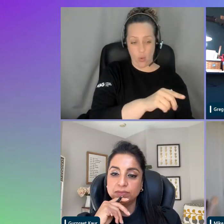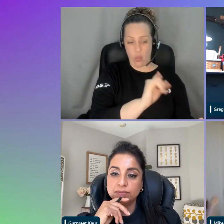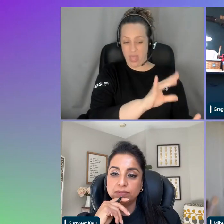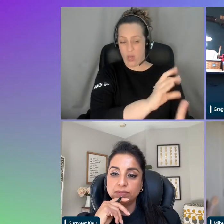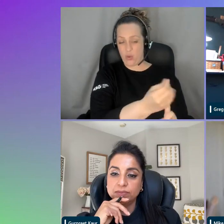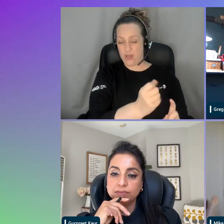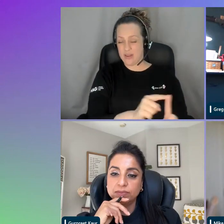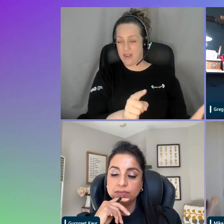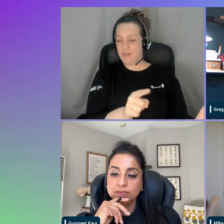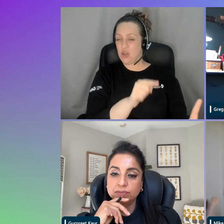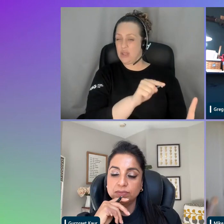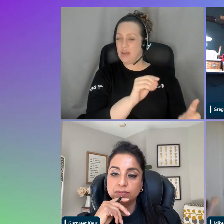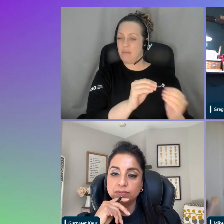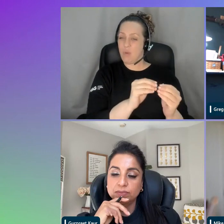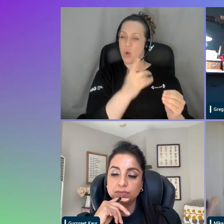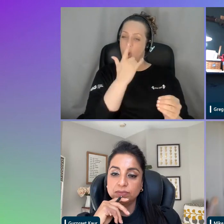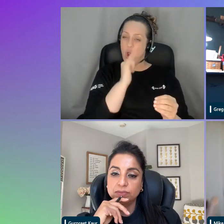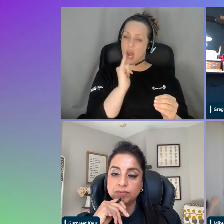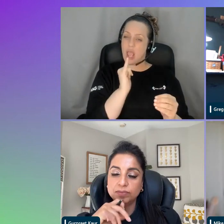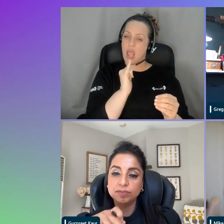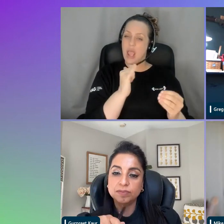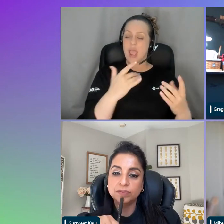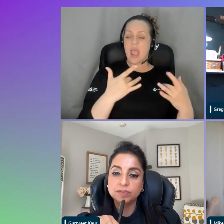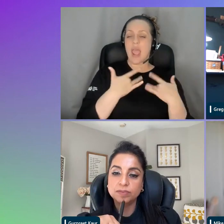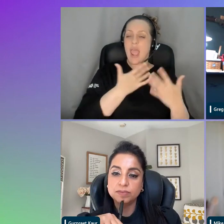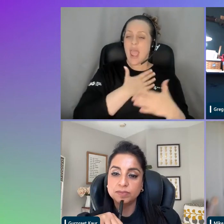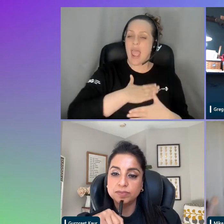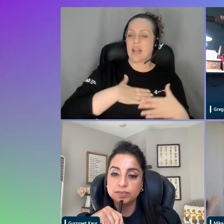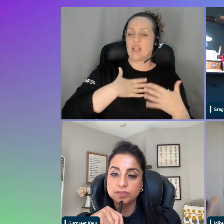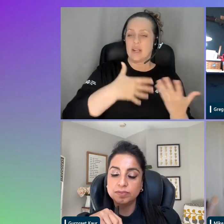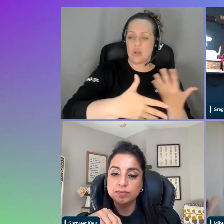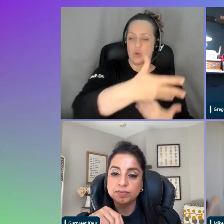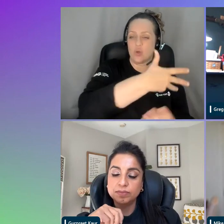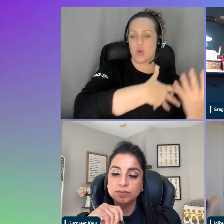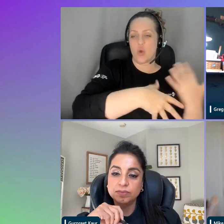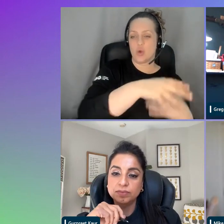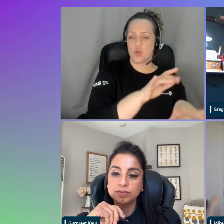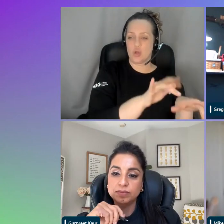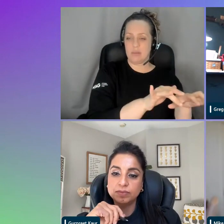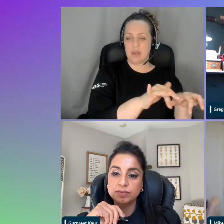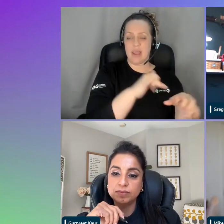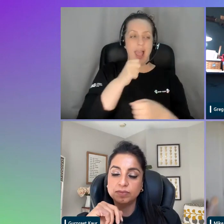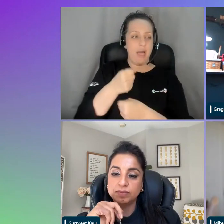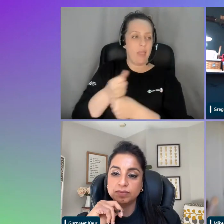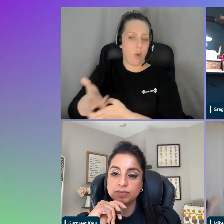about, um, sort of the entertainment and social part of computing, not the productivity part. Like they didn't make a